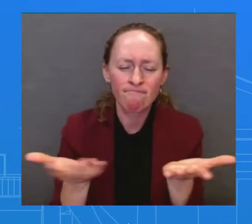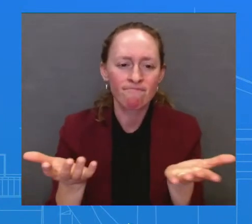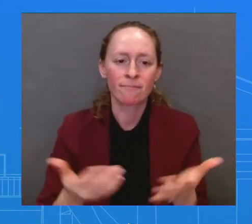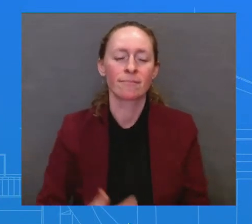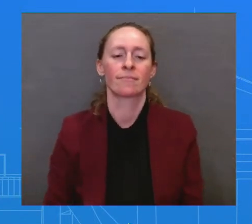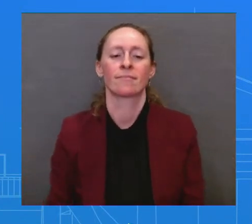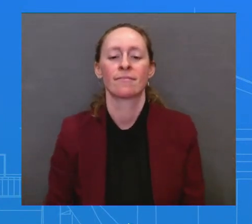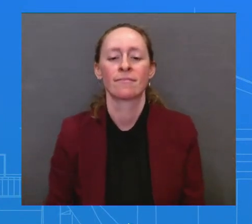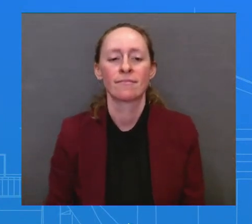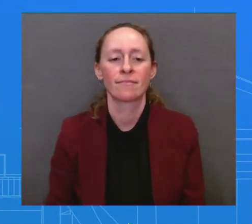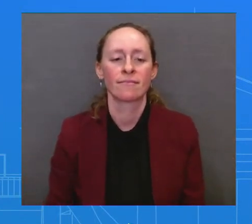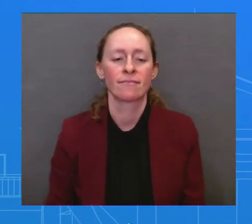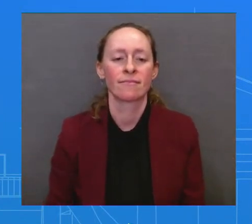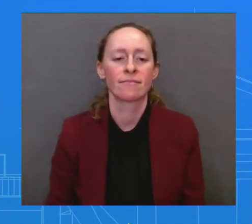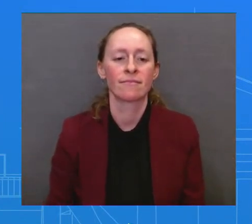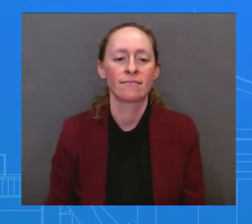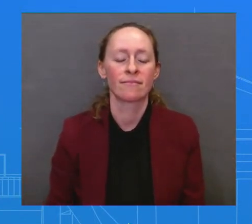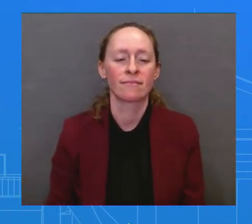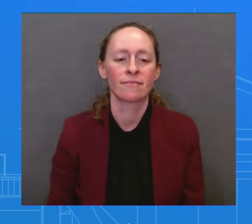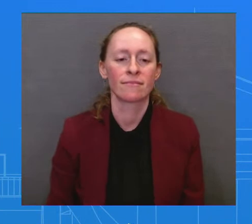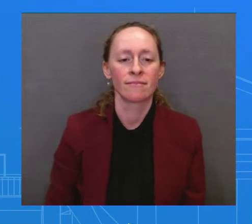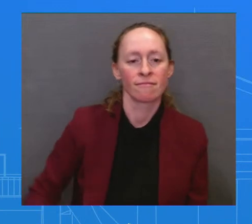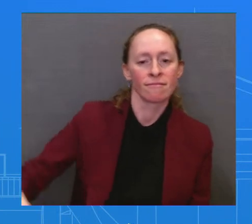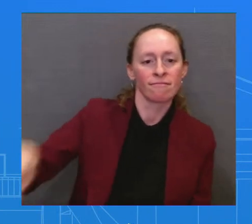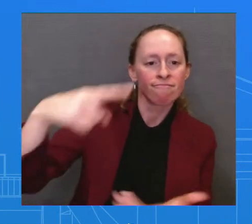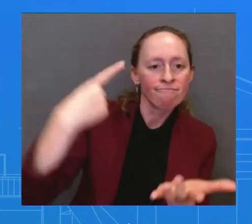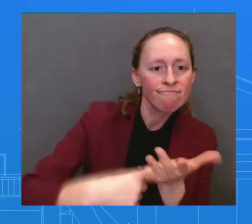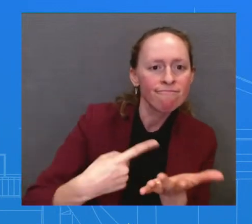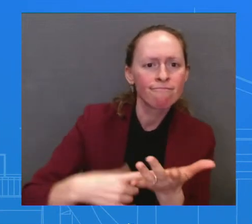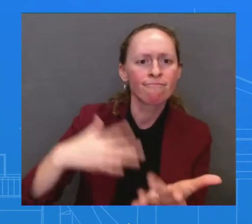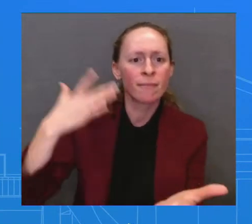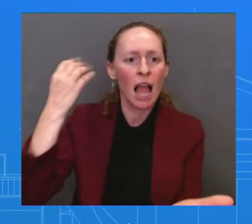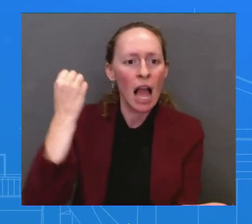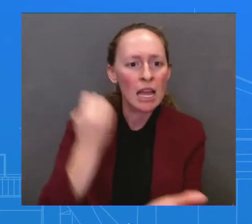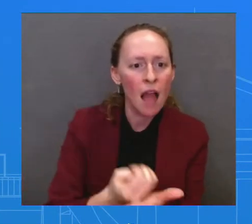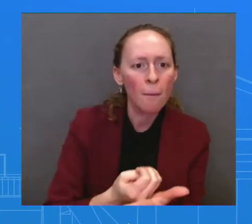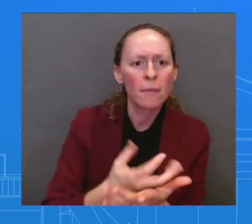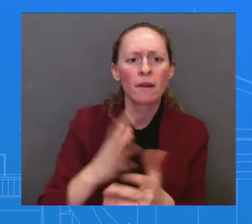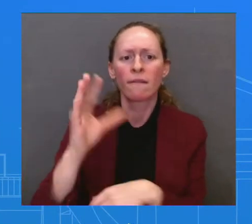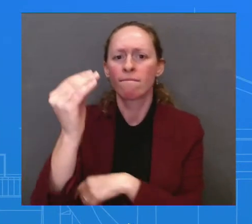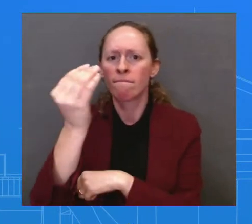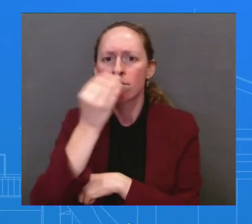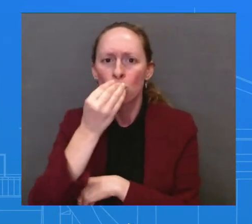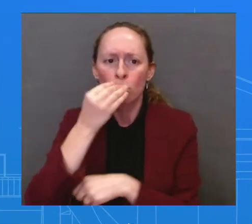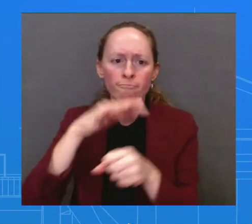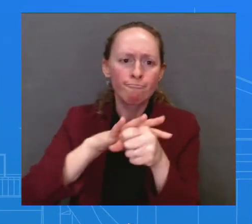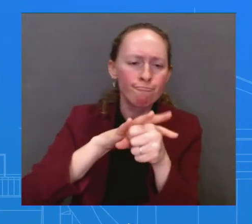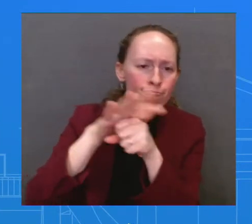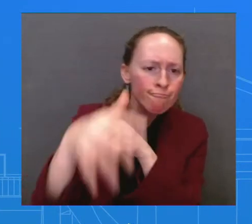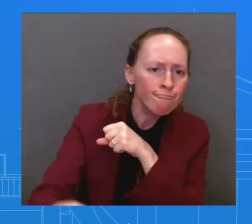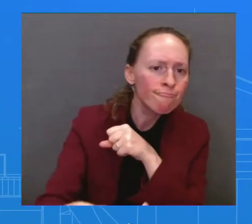food security, ecological security, nuclear safety -- to us, it's not even a question of whether we agree.